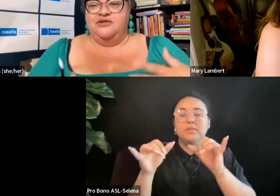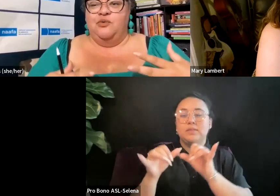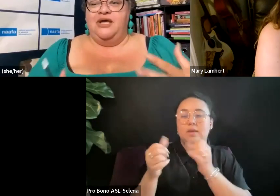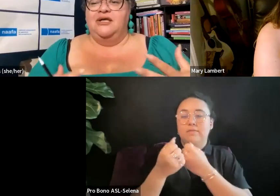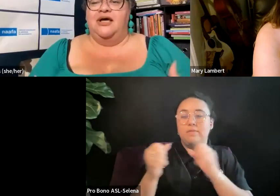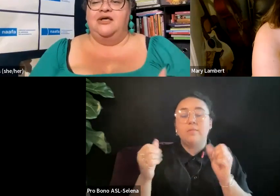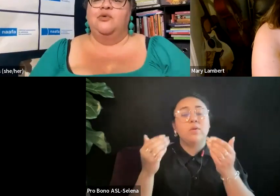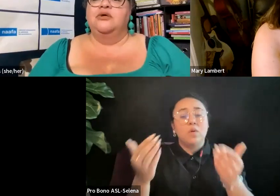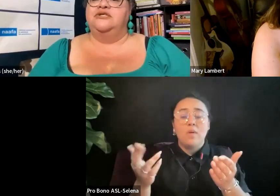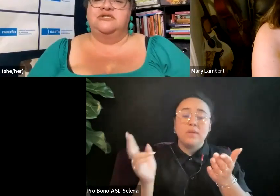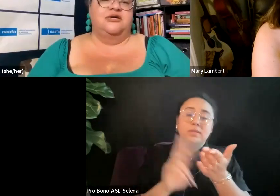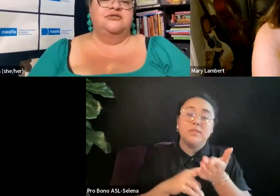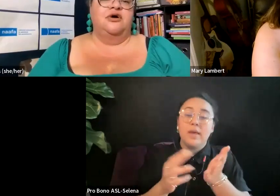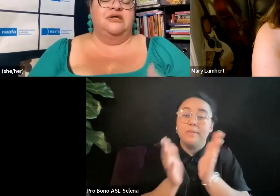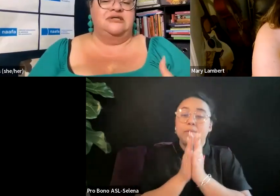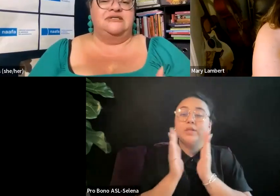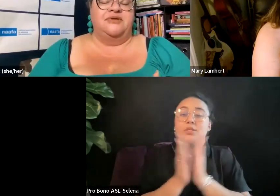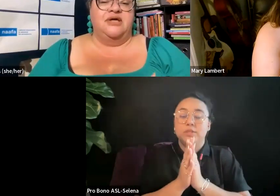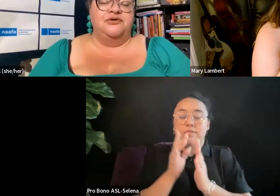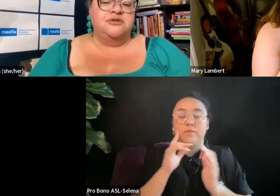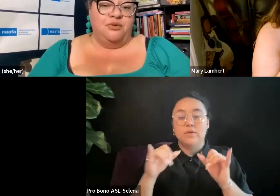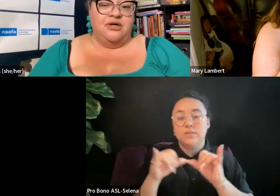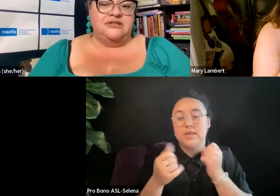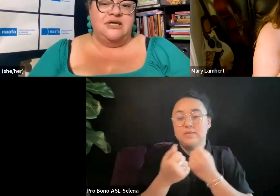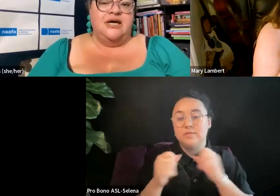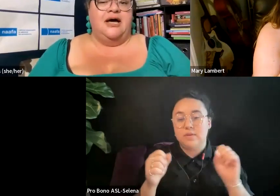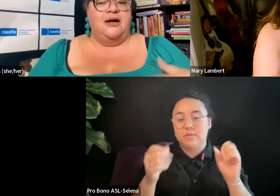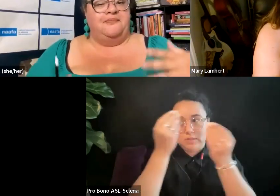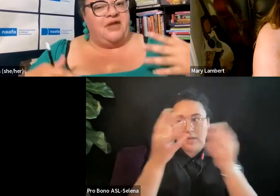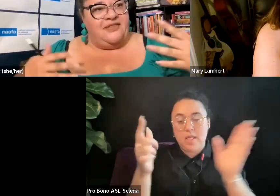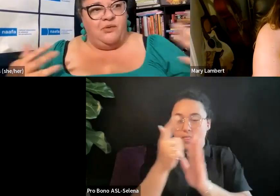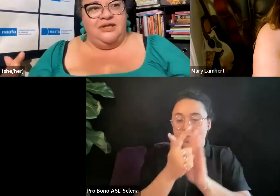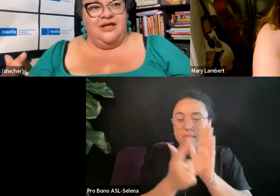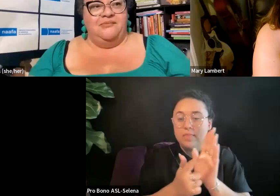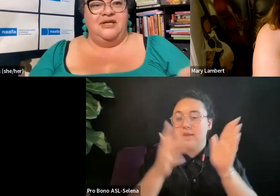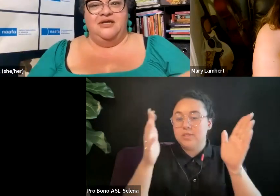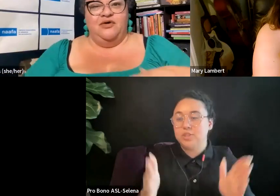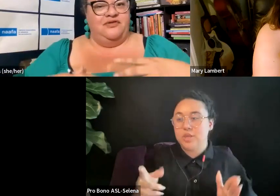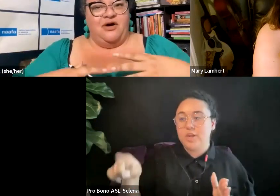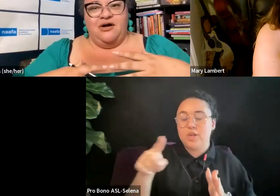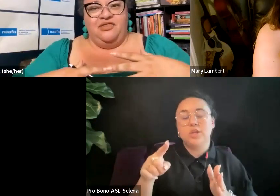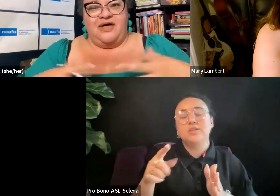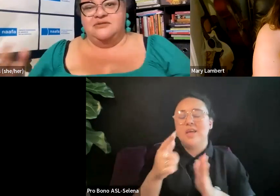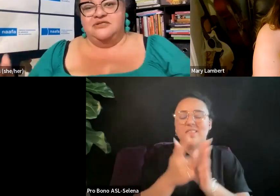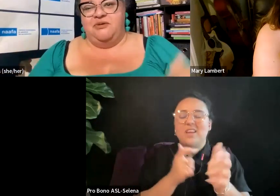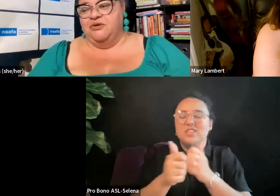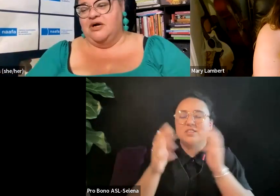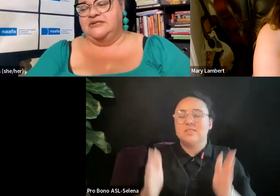so we can let your legislators know that this is something that you support and that we can let the media know that there are thousands of people across